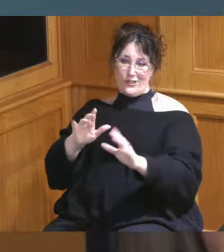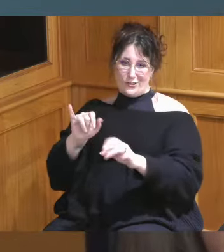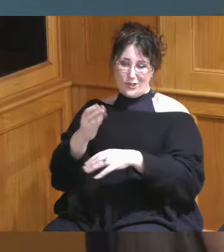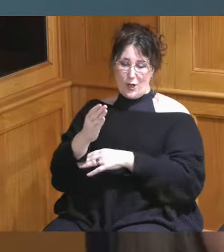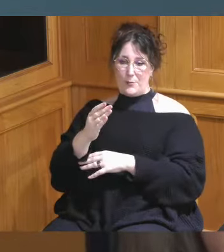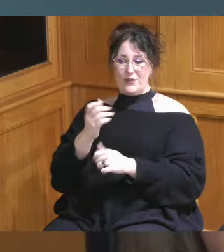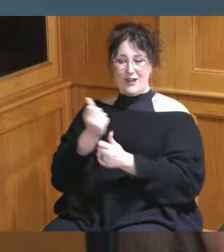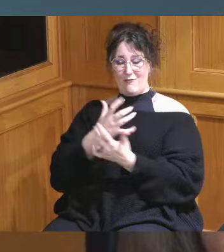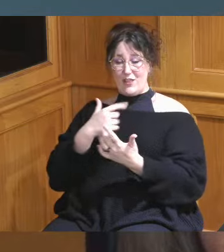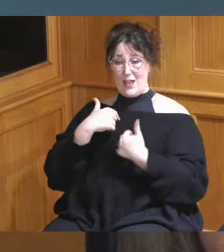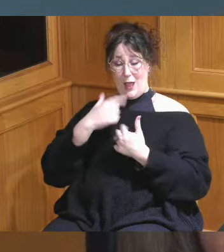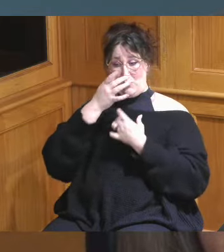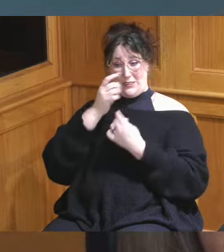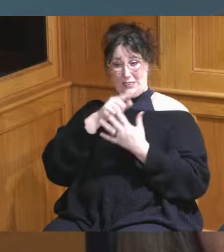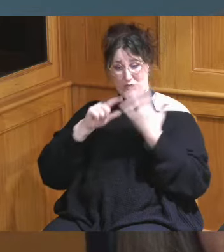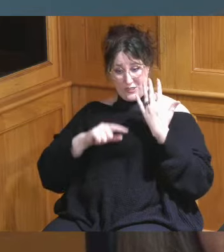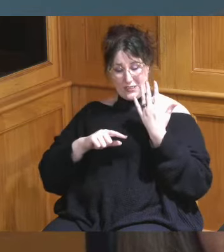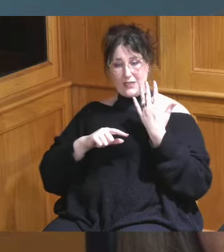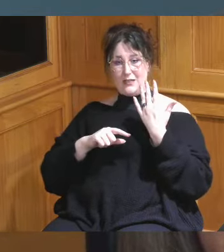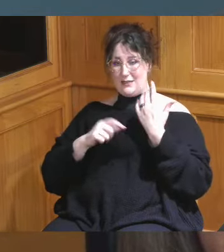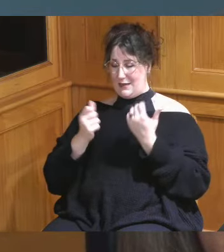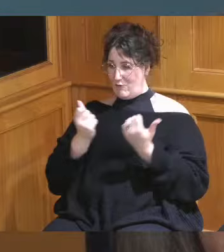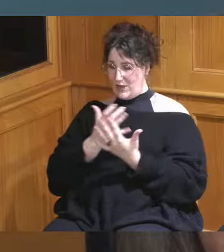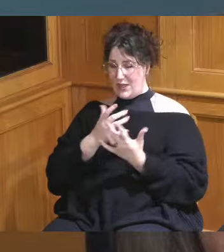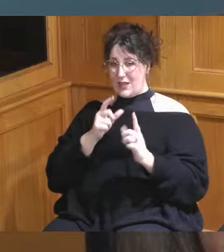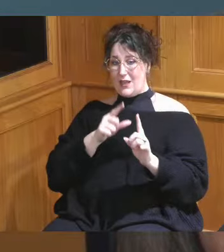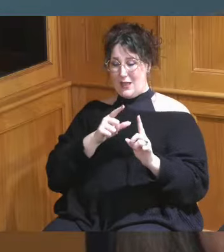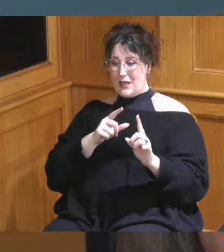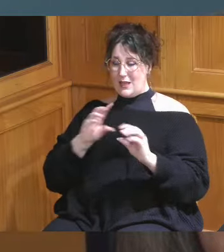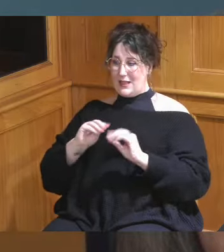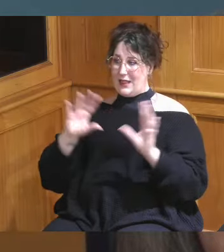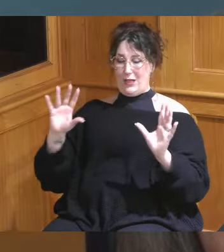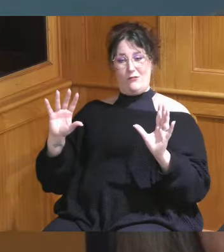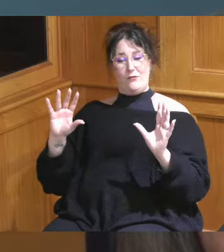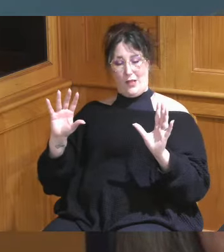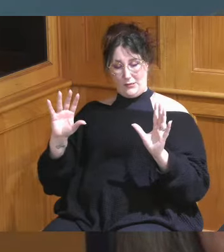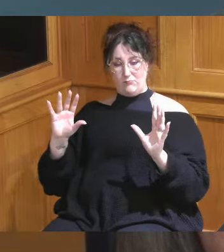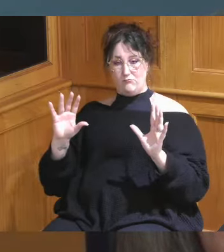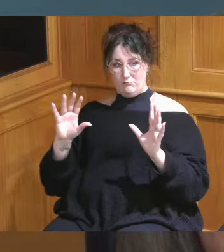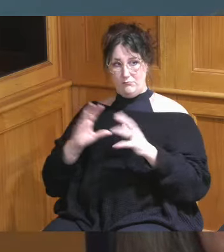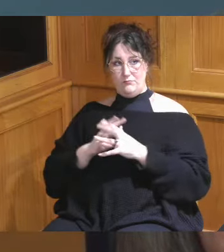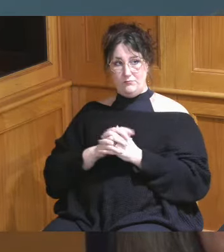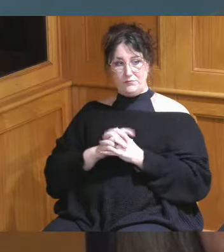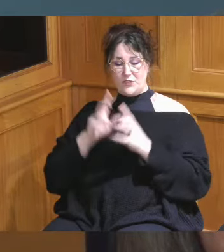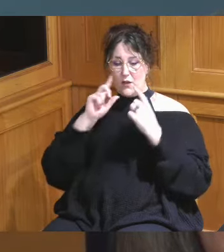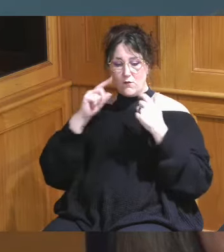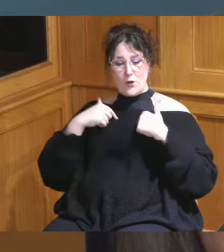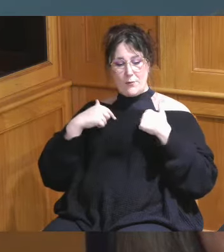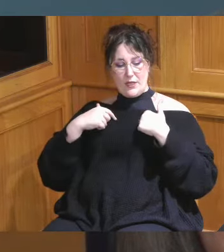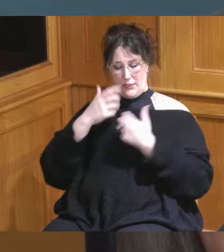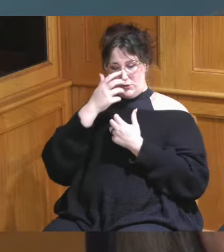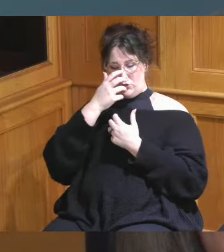interested in as a Commissioner came through in the budget. But for me, it's about trust.